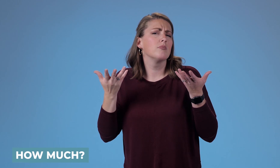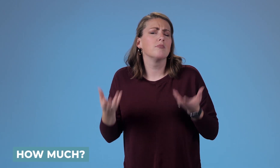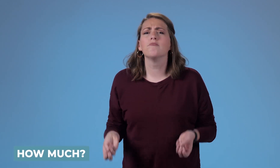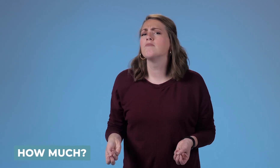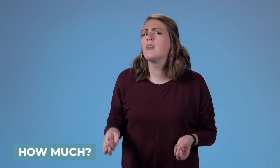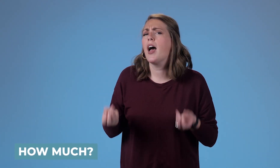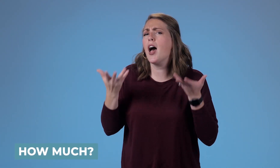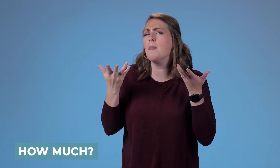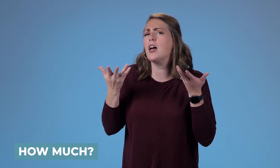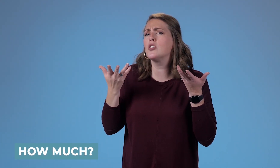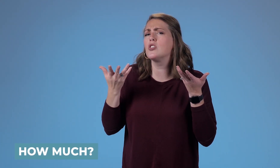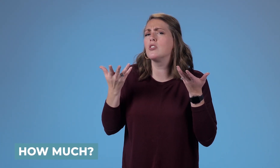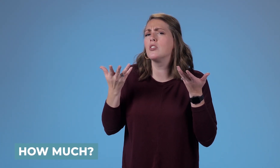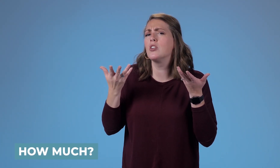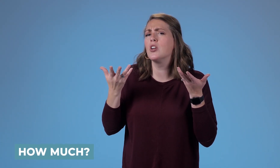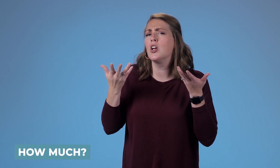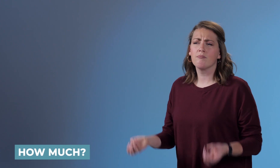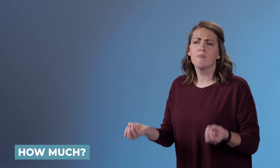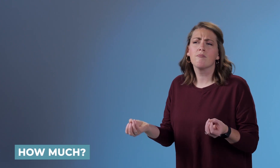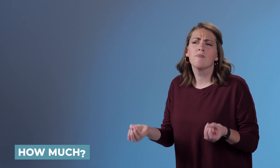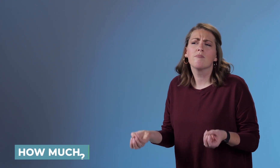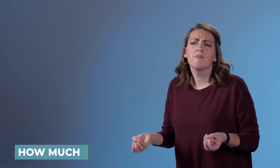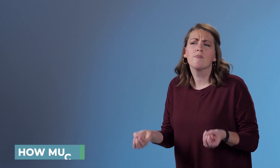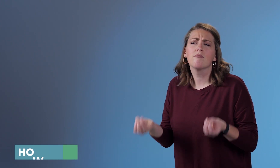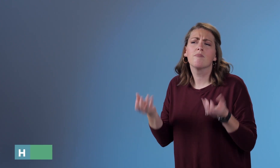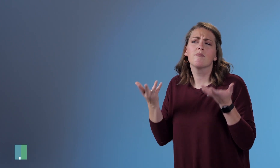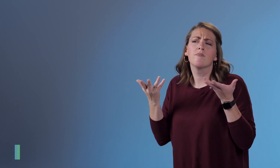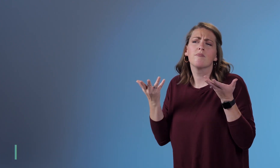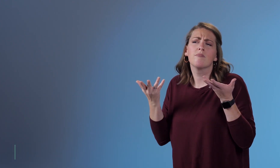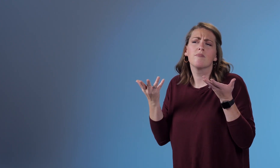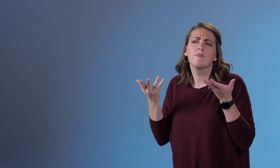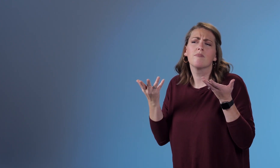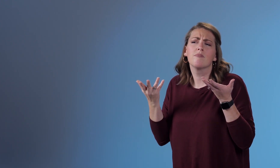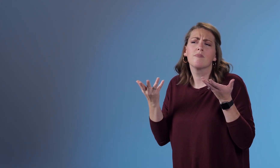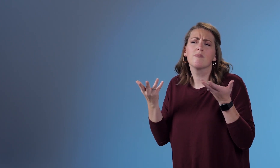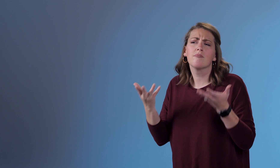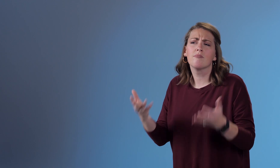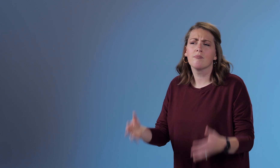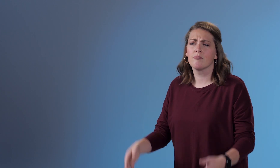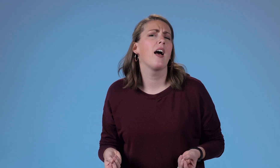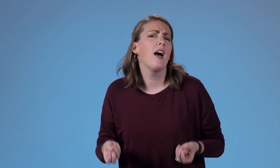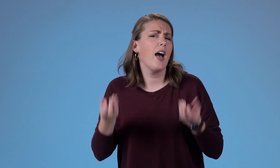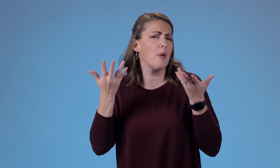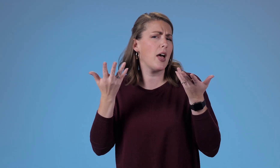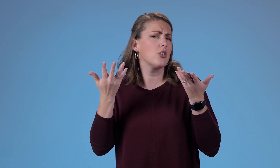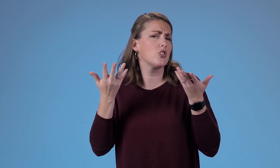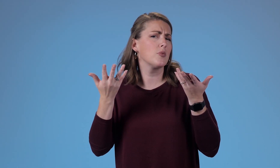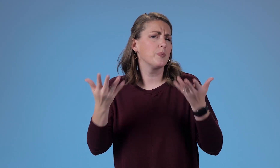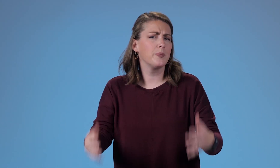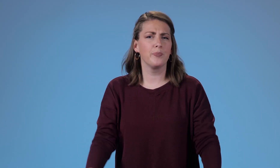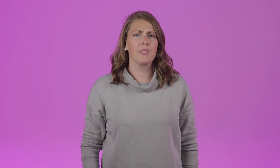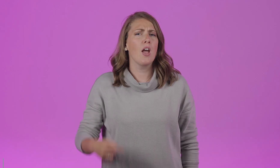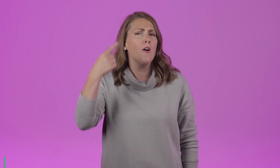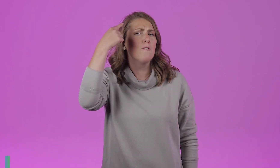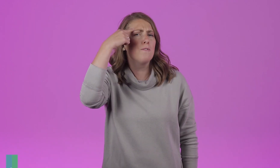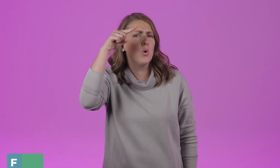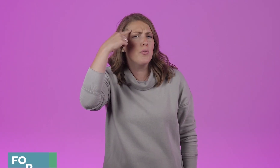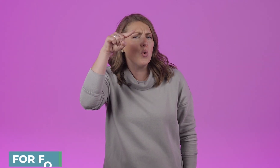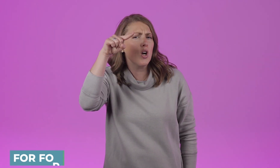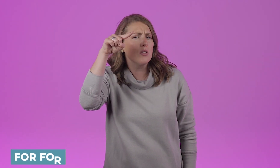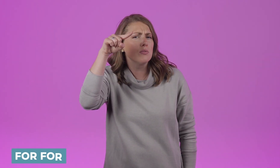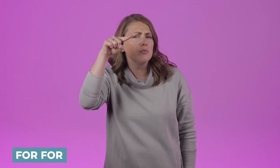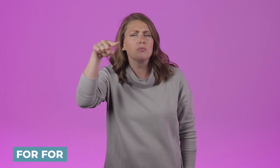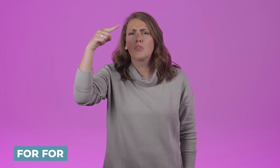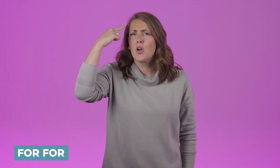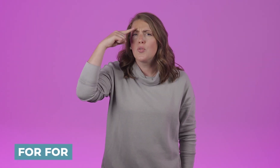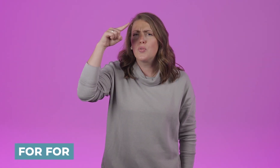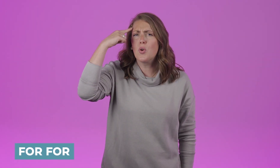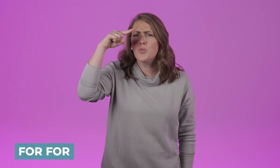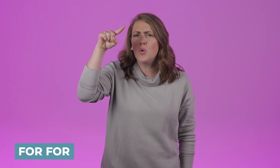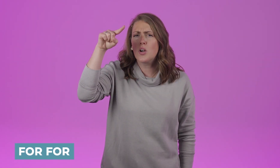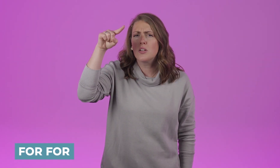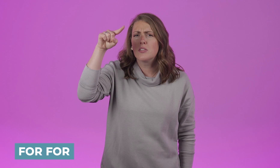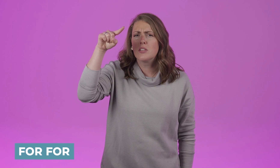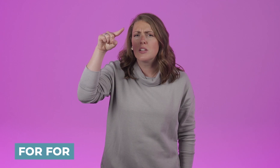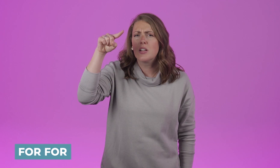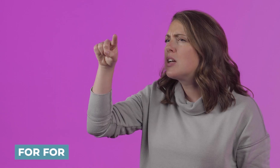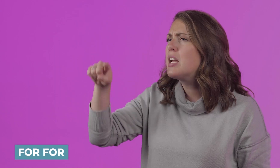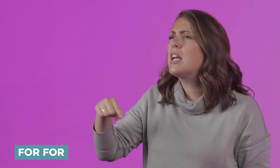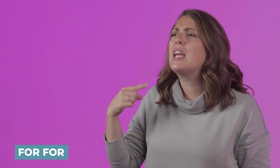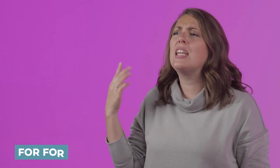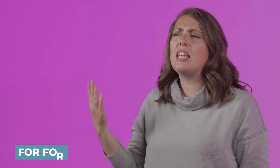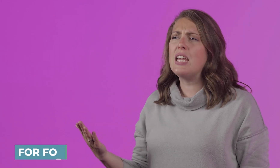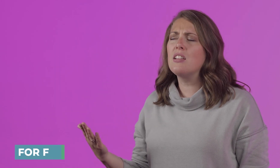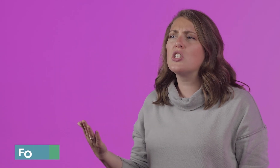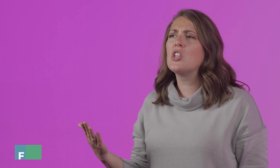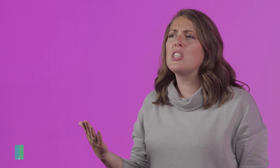how much your hands are throwing up into the air how much four four four four in english